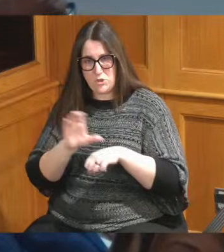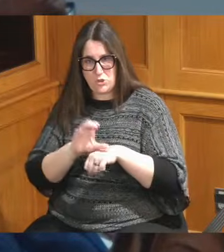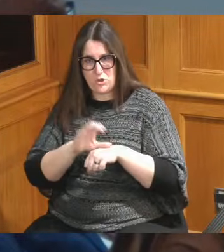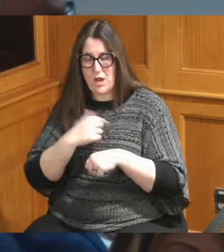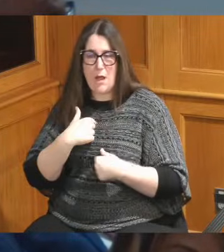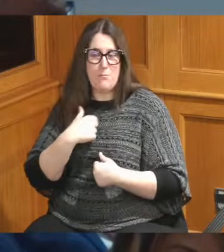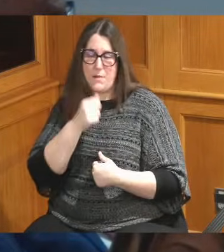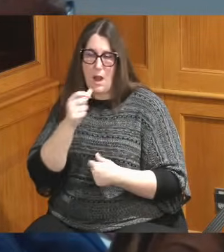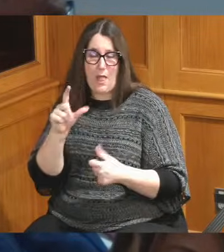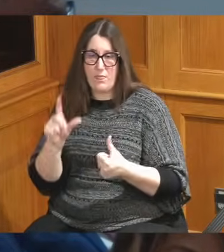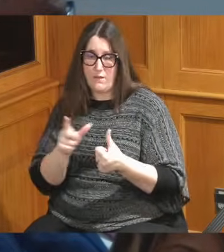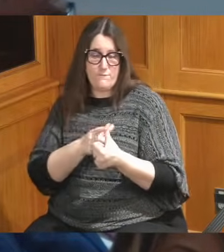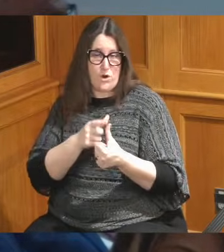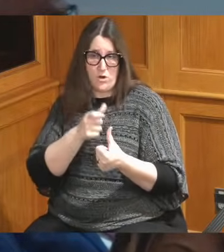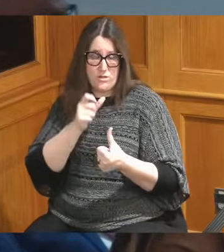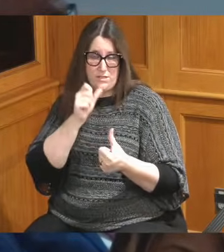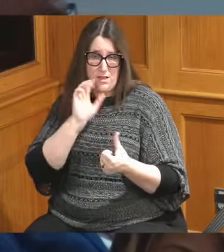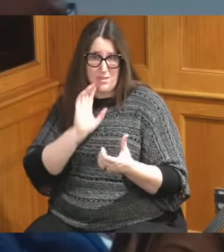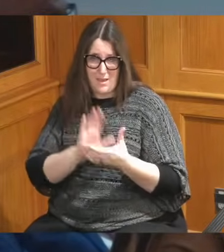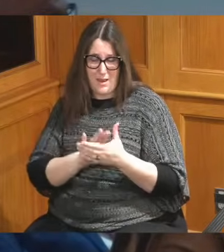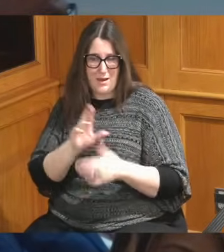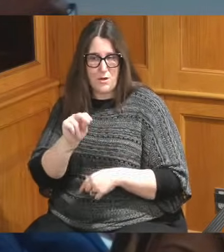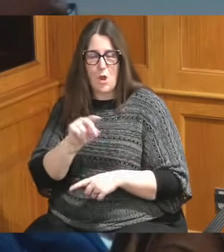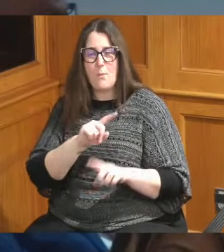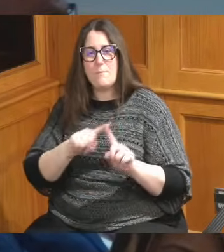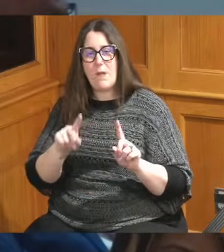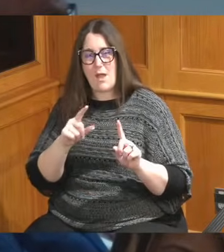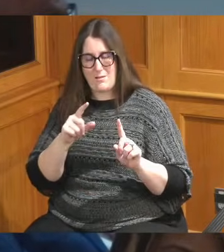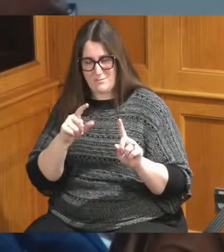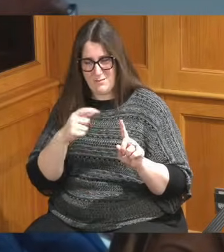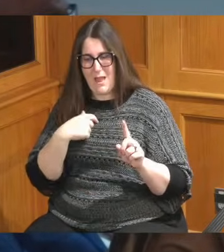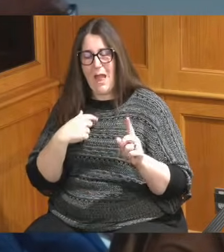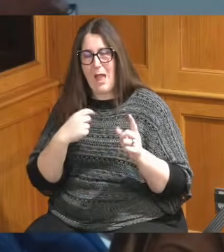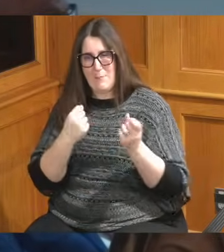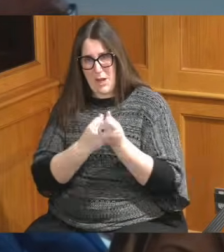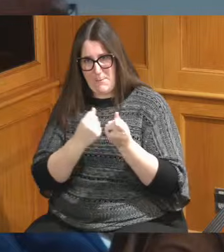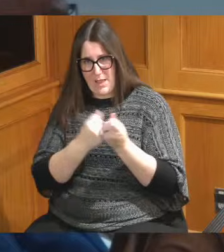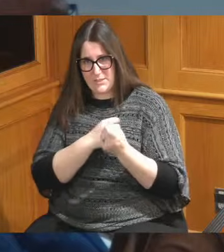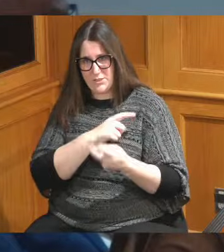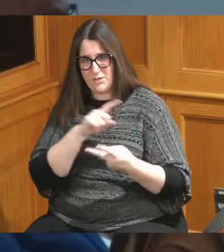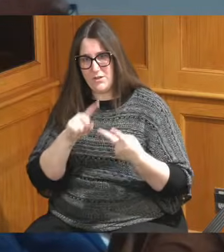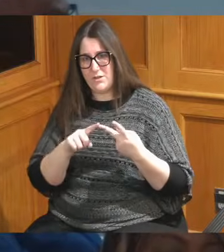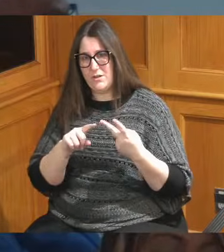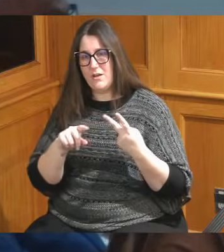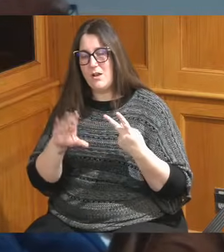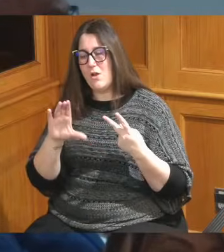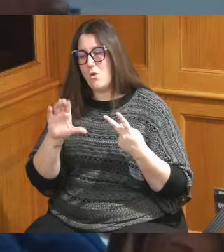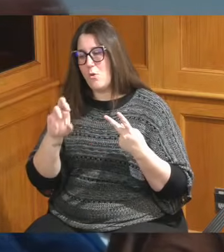for the program. Awesome. I'm Louise Map and I'm an ambassador of Corinthian Baptist Church.